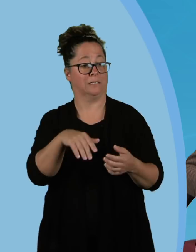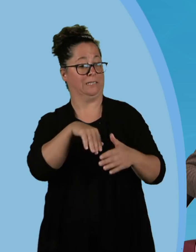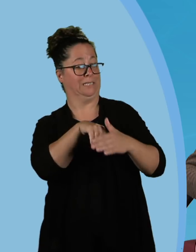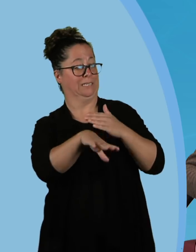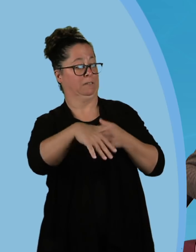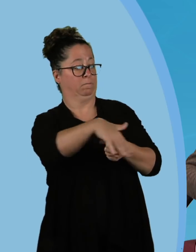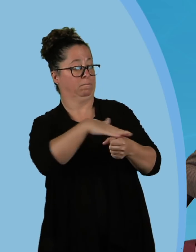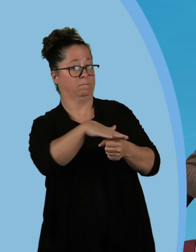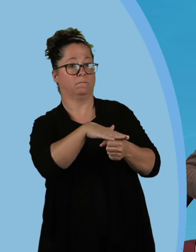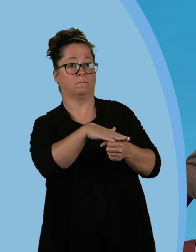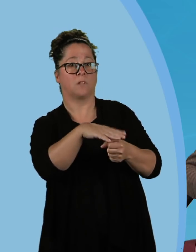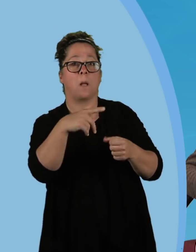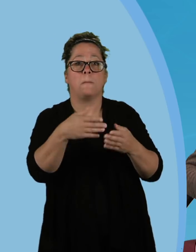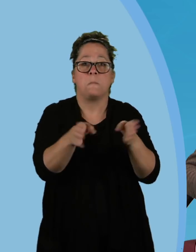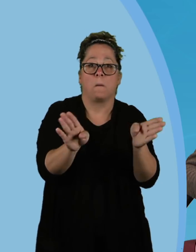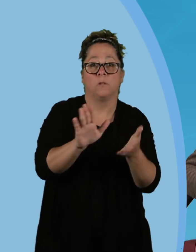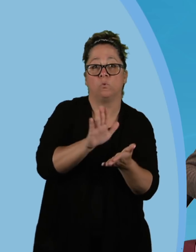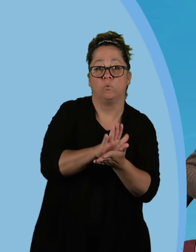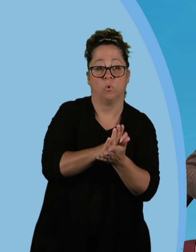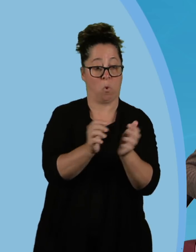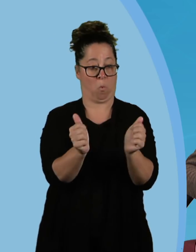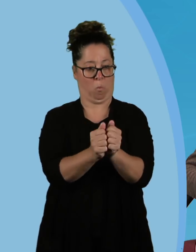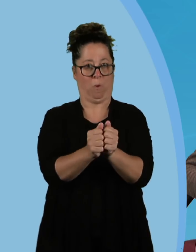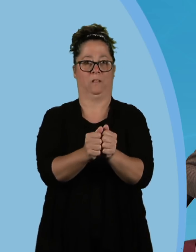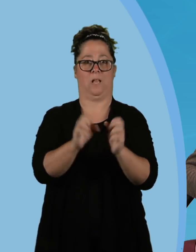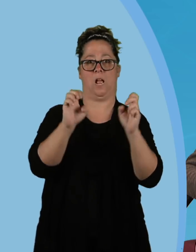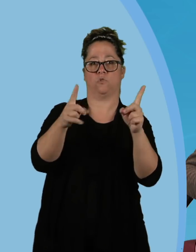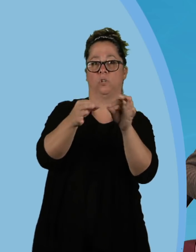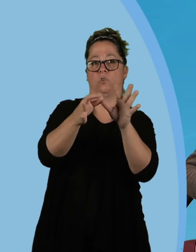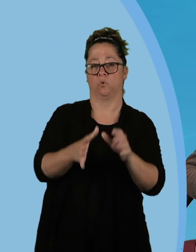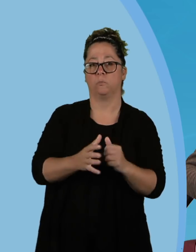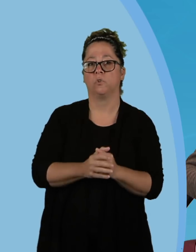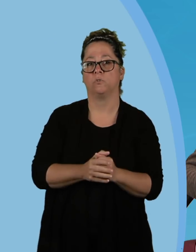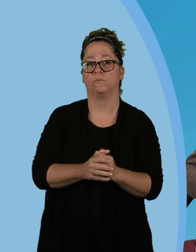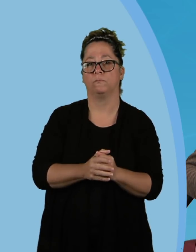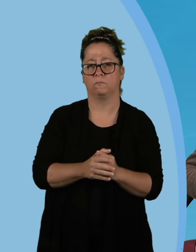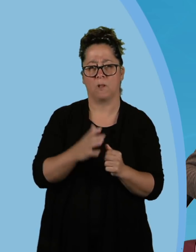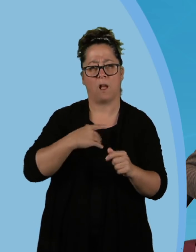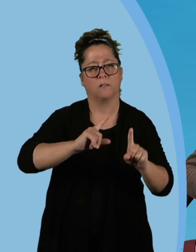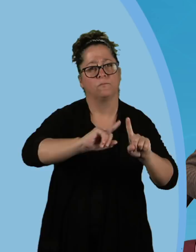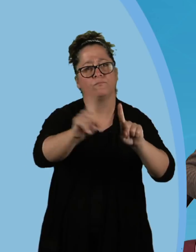in the least restrictive environment, and these days for many deaf and hard of hearing students that means